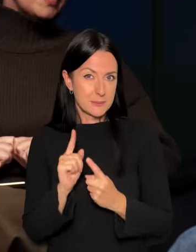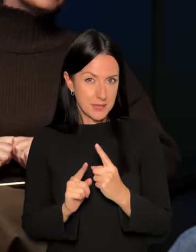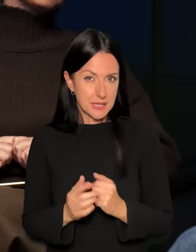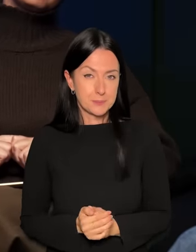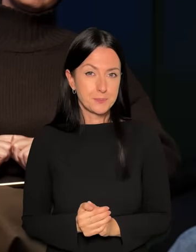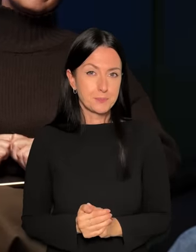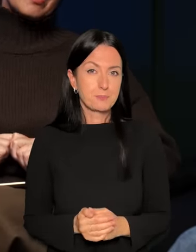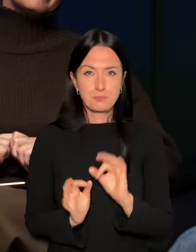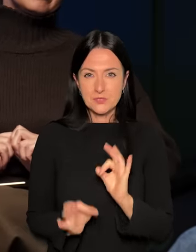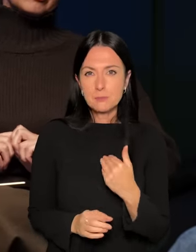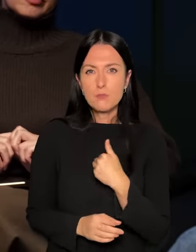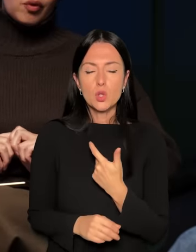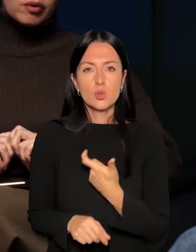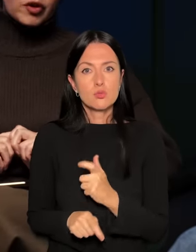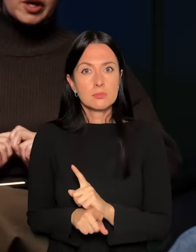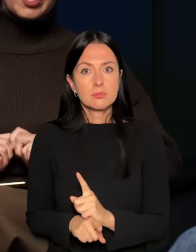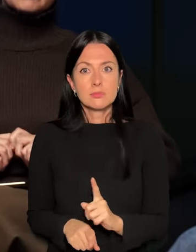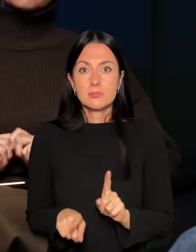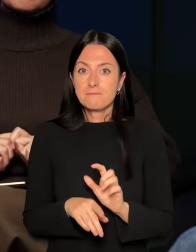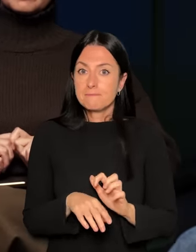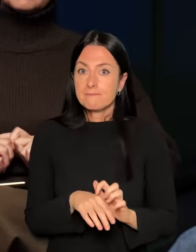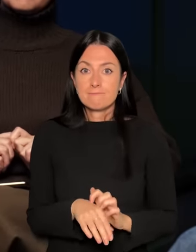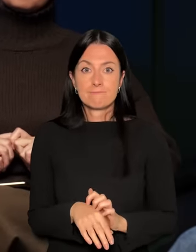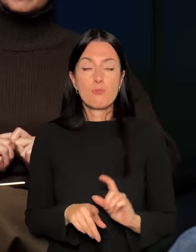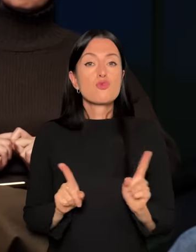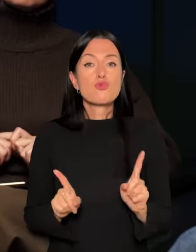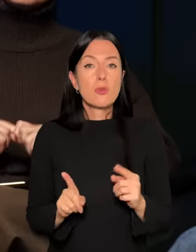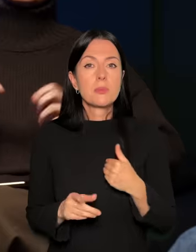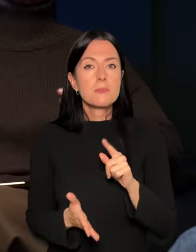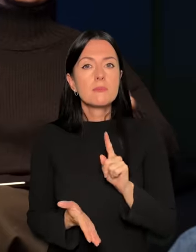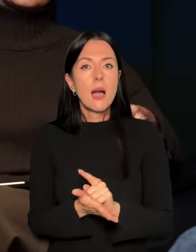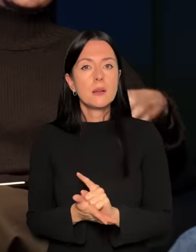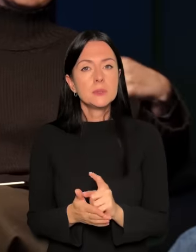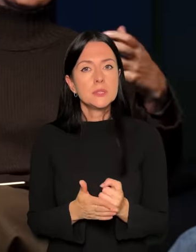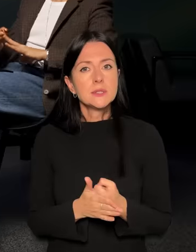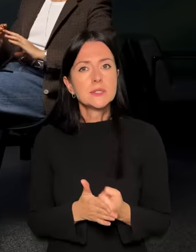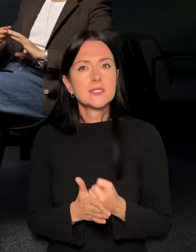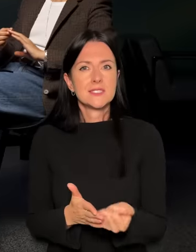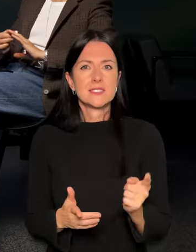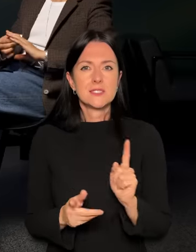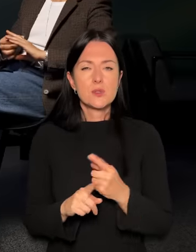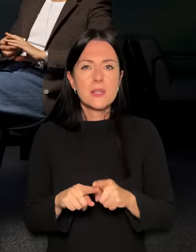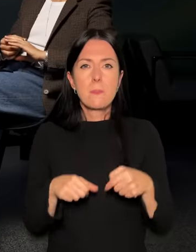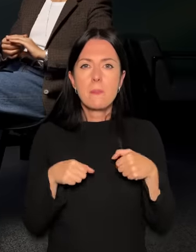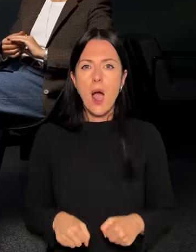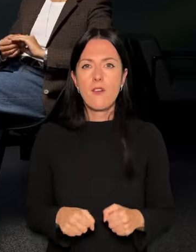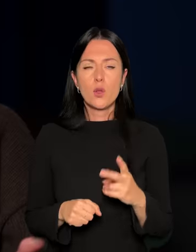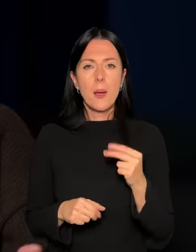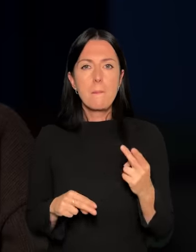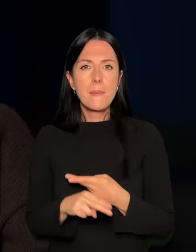What really annoys me is that we have to fight for the right to an inclusive city;